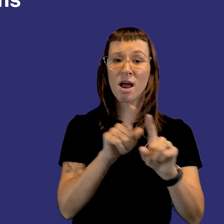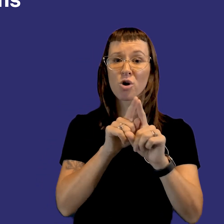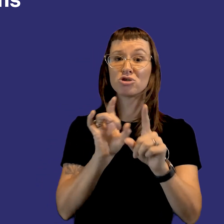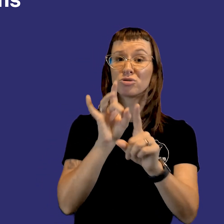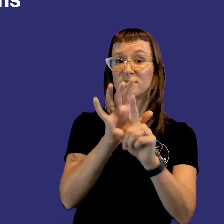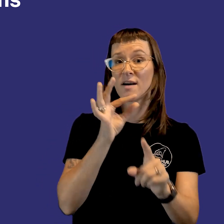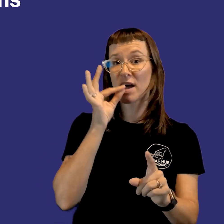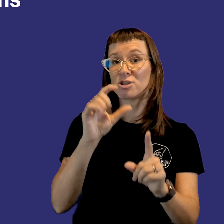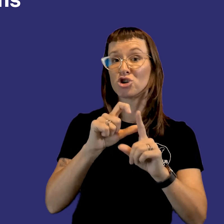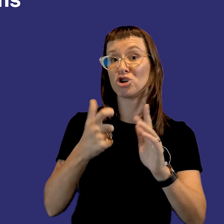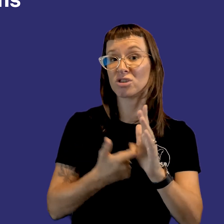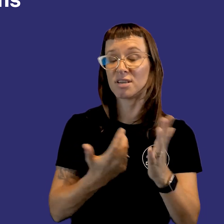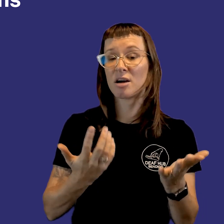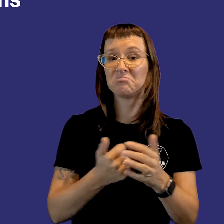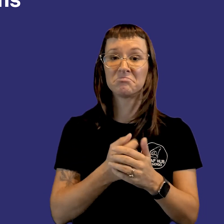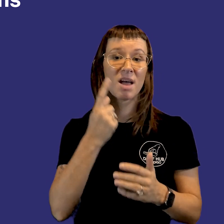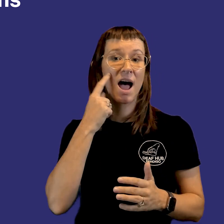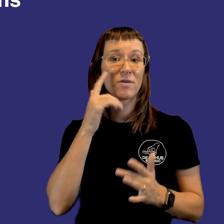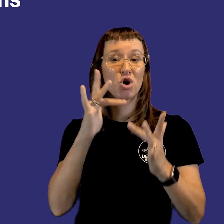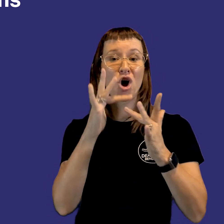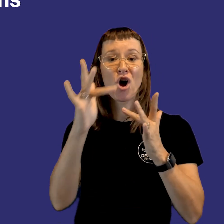You can also ask your Health Care Provider when you're due or you